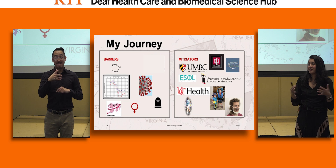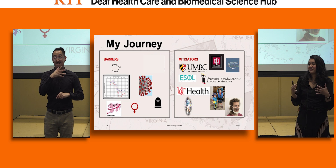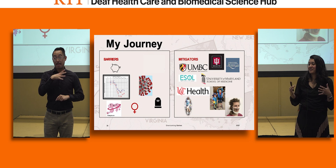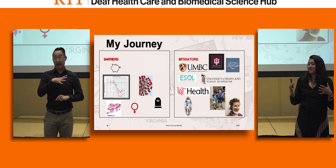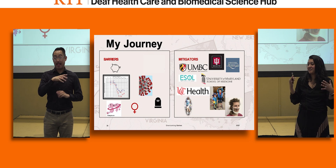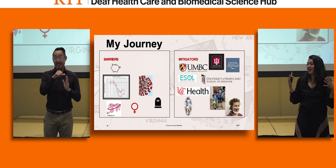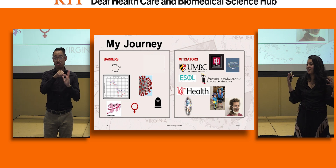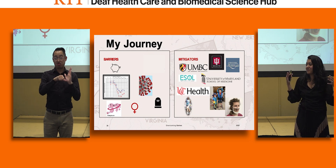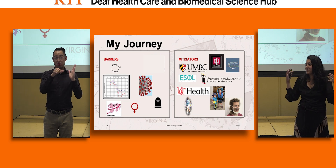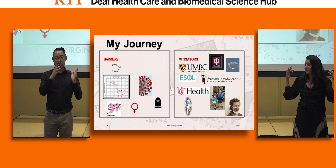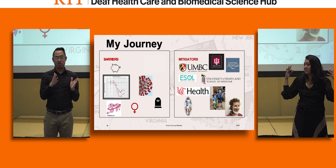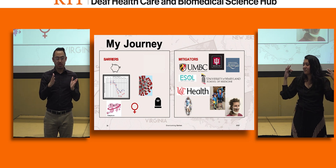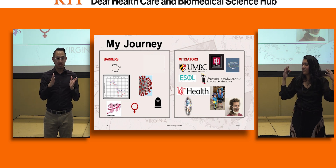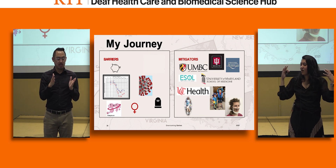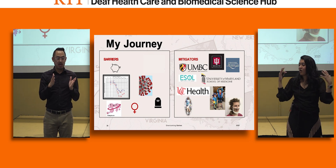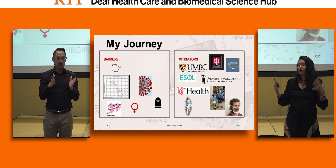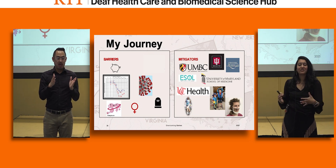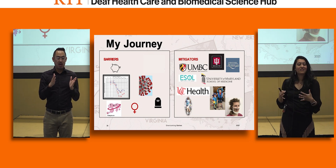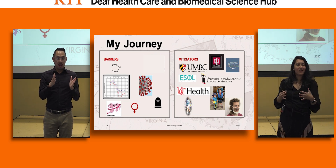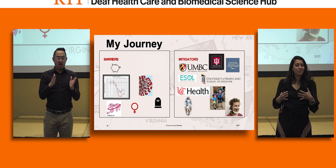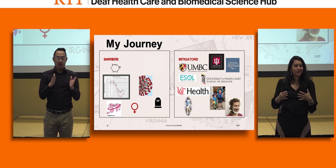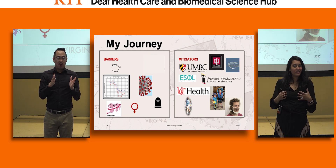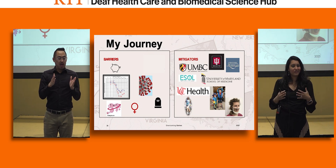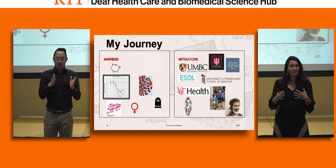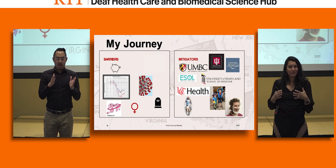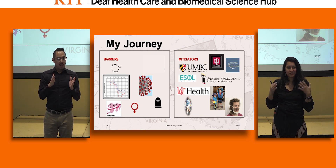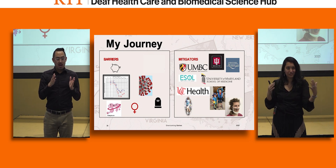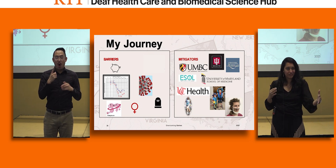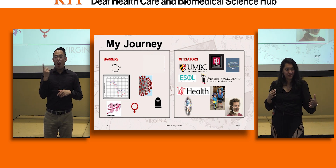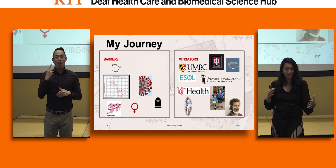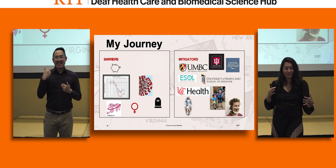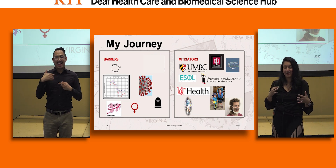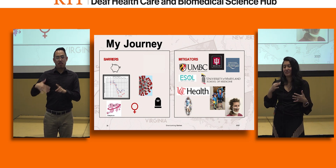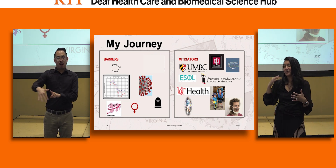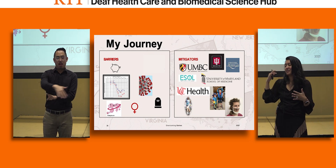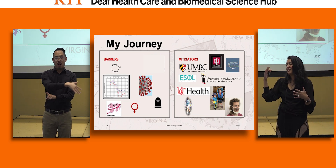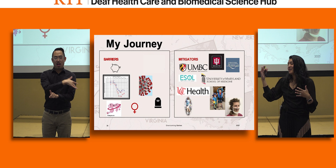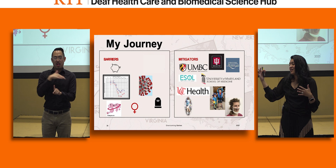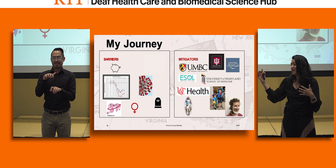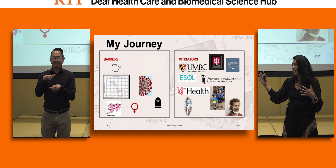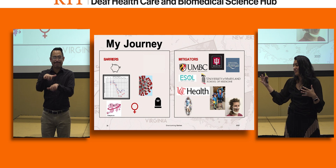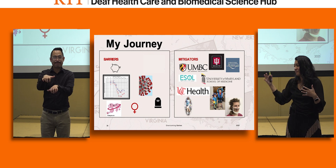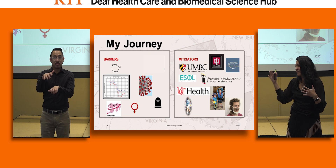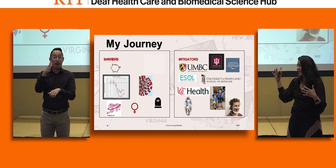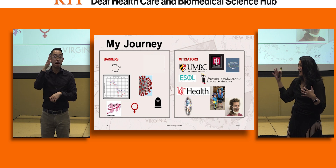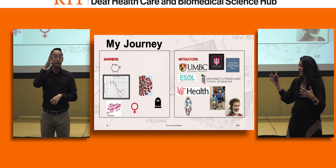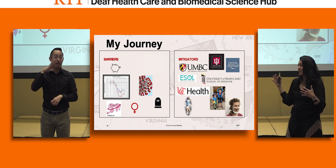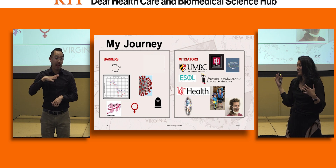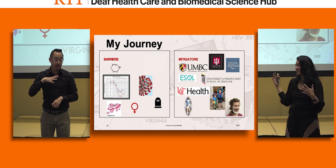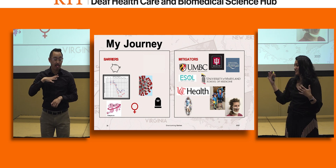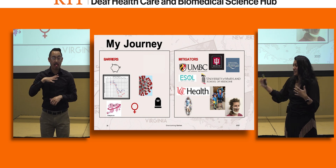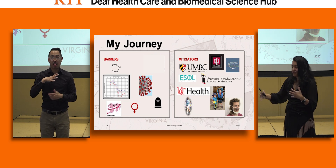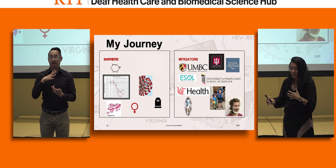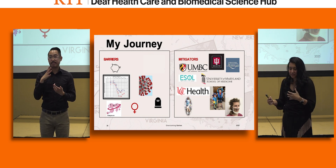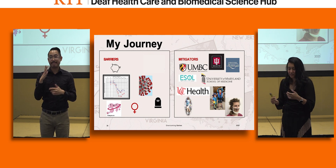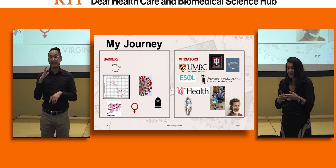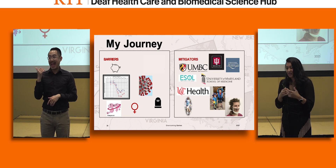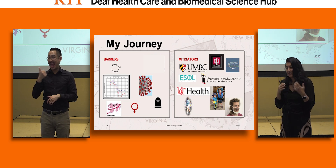I am always collaborating with surgeons and with interventional radiologists